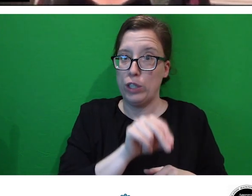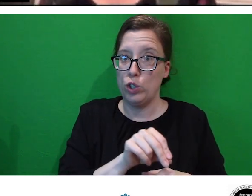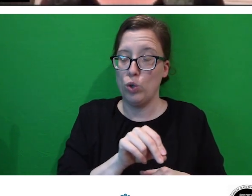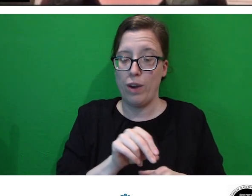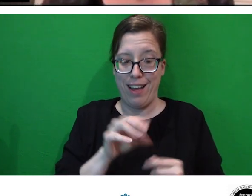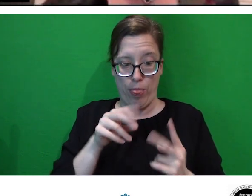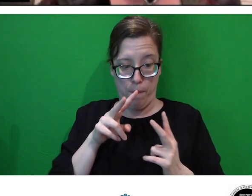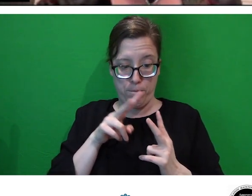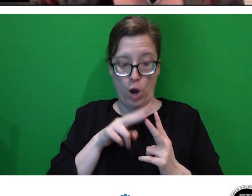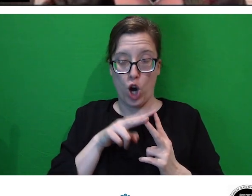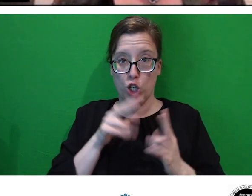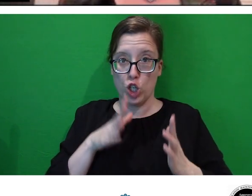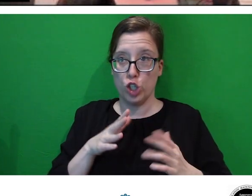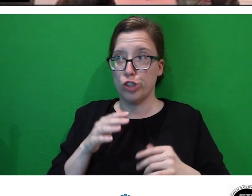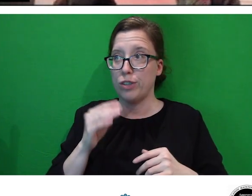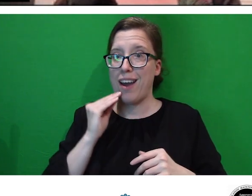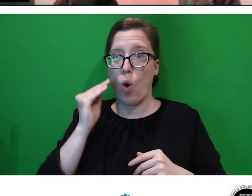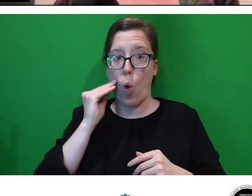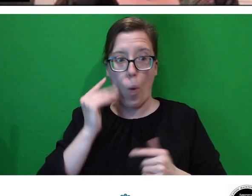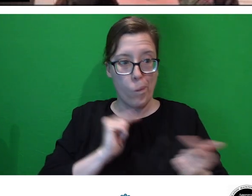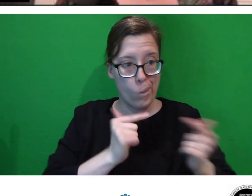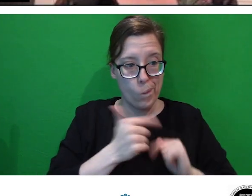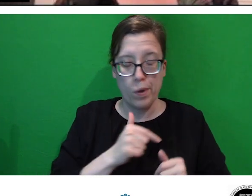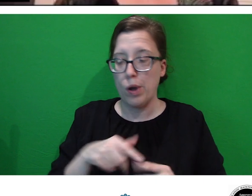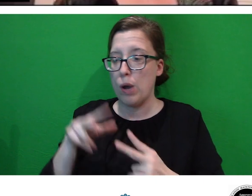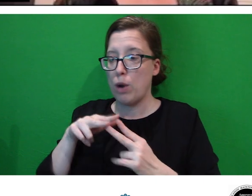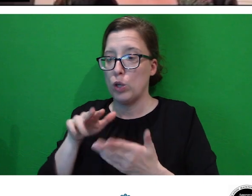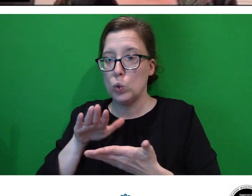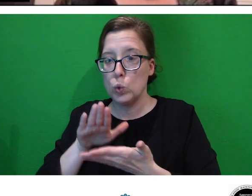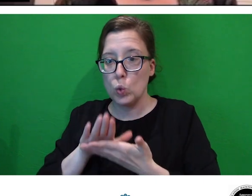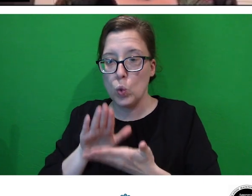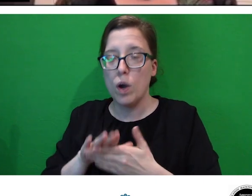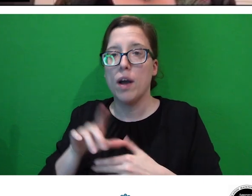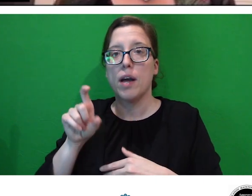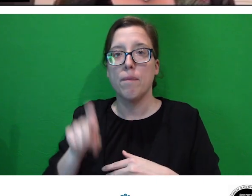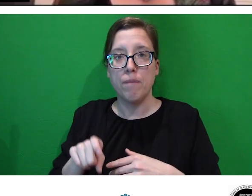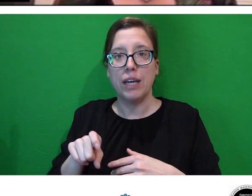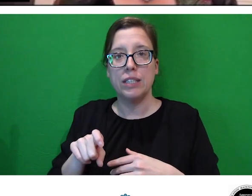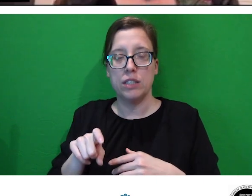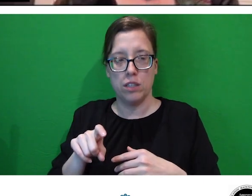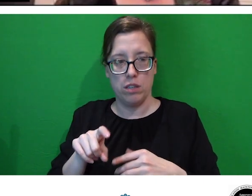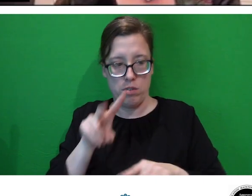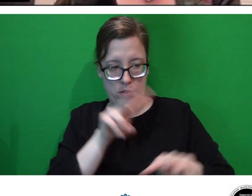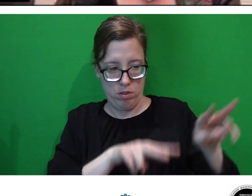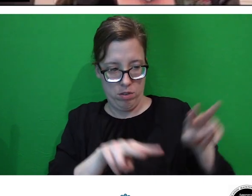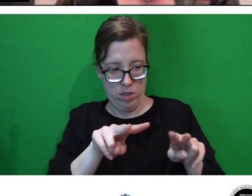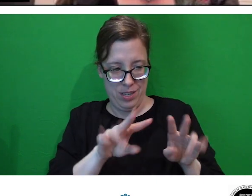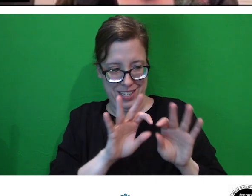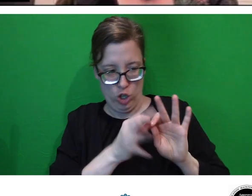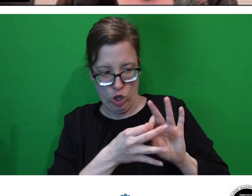conventional speech, kids do what they do and their partners–